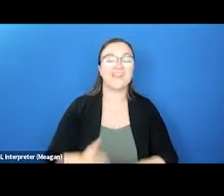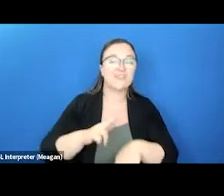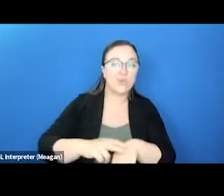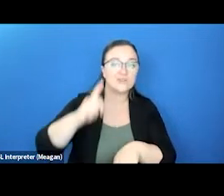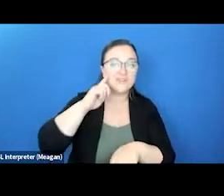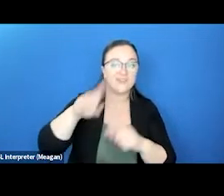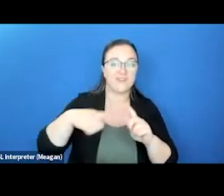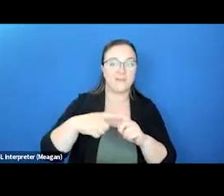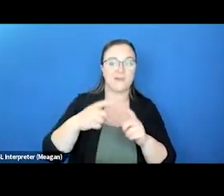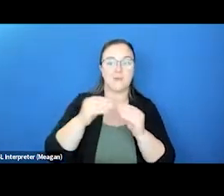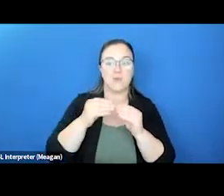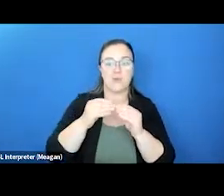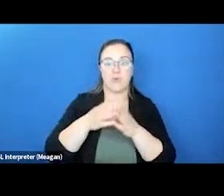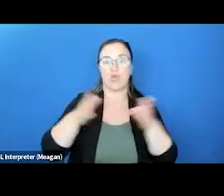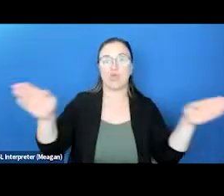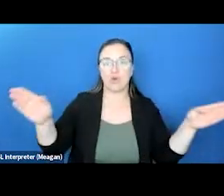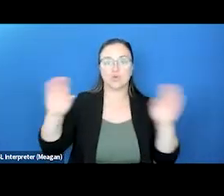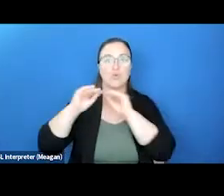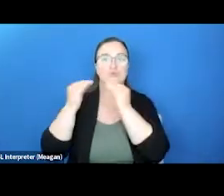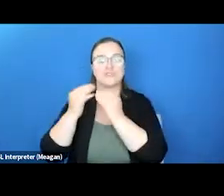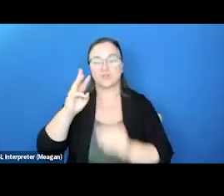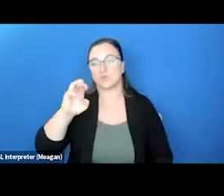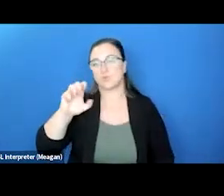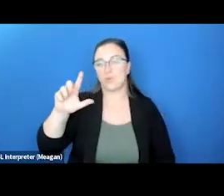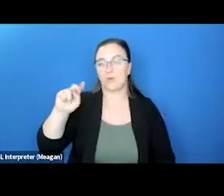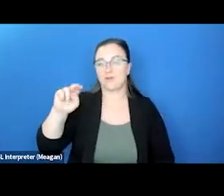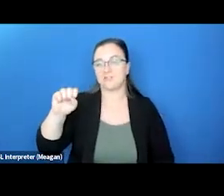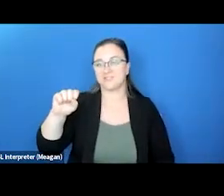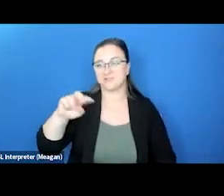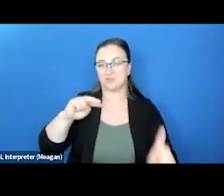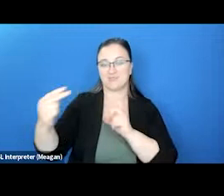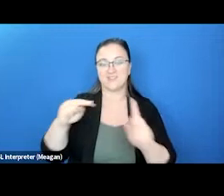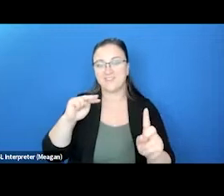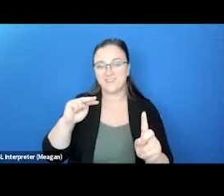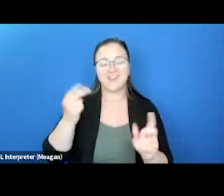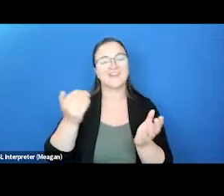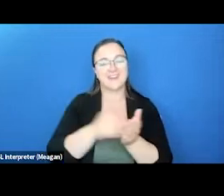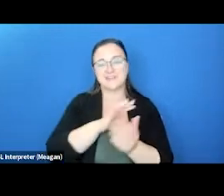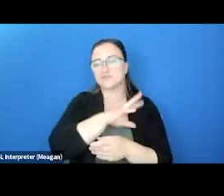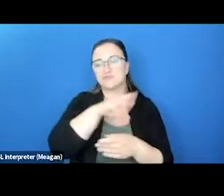of organizational wellness perspective and all of this again, is covered as part of the guide,